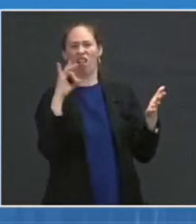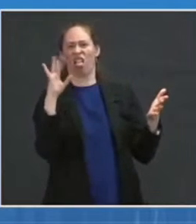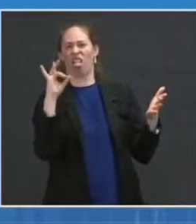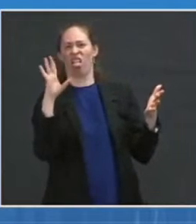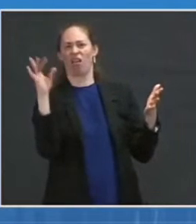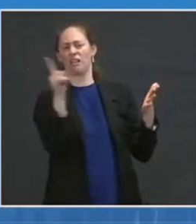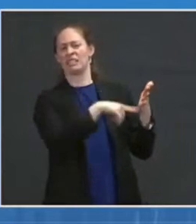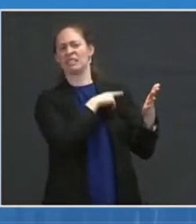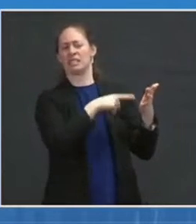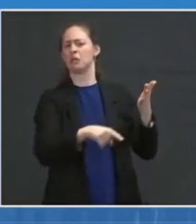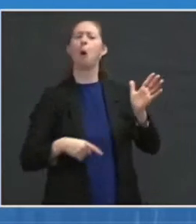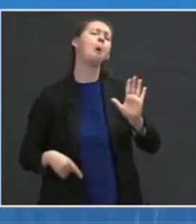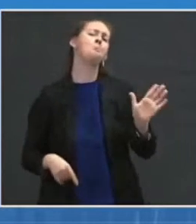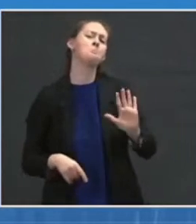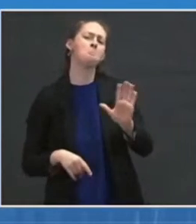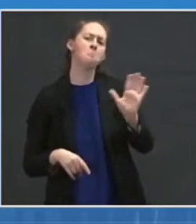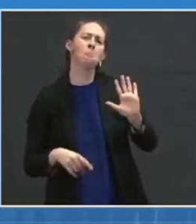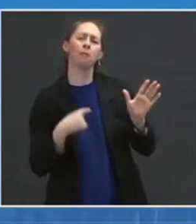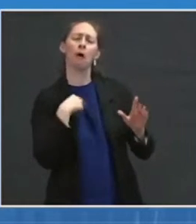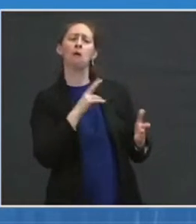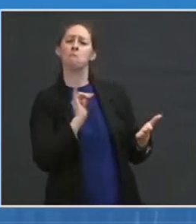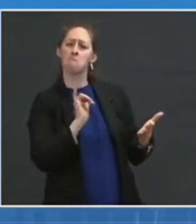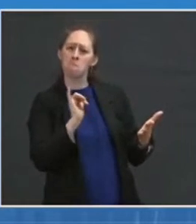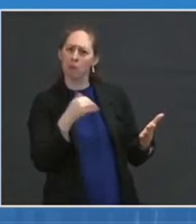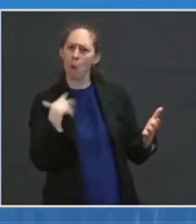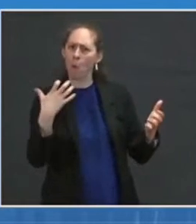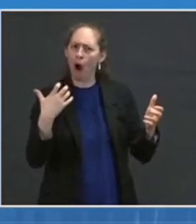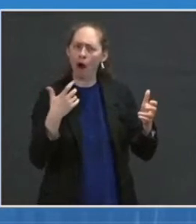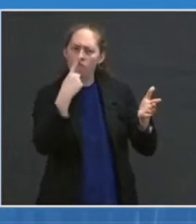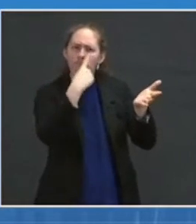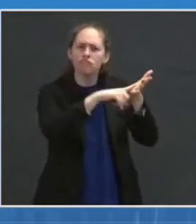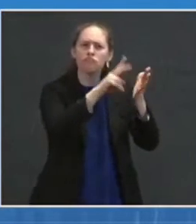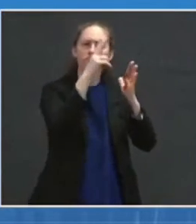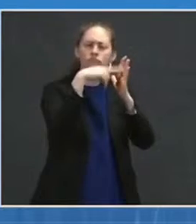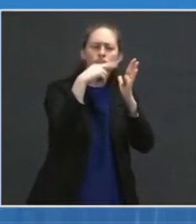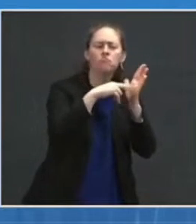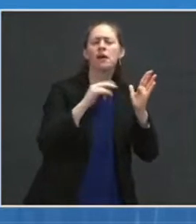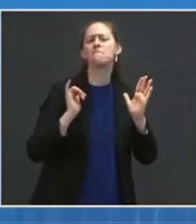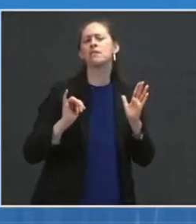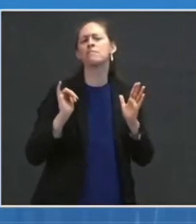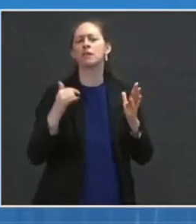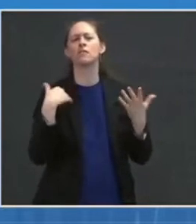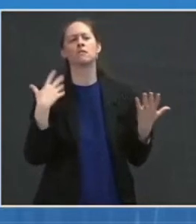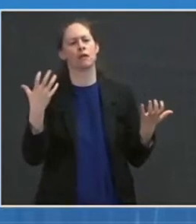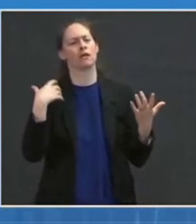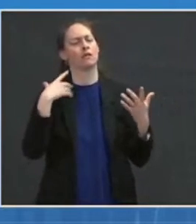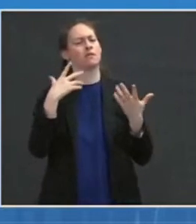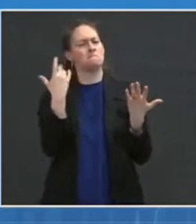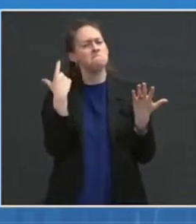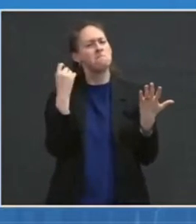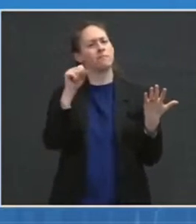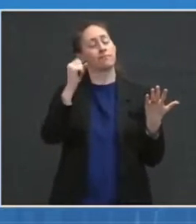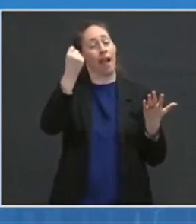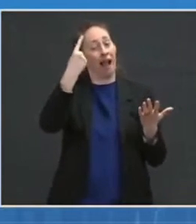UP. AGAIN WITH THE SPECIFIC STUDY,